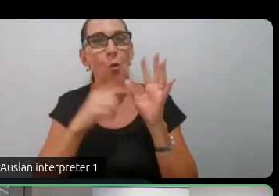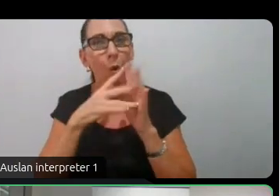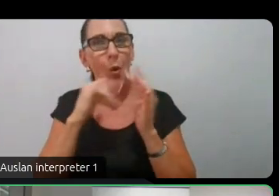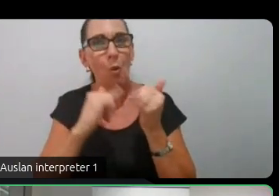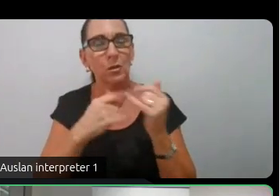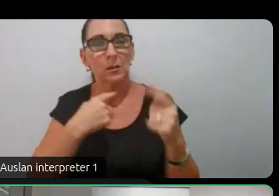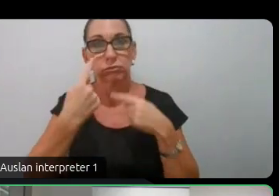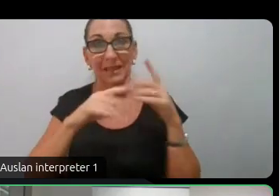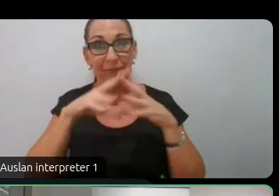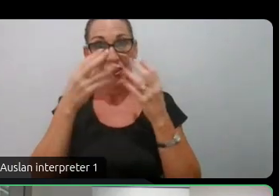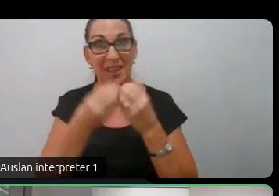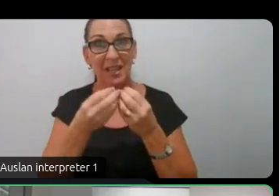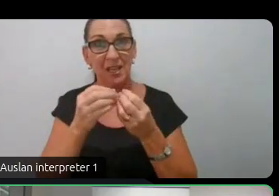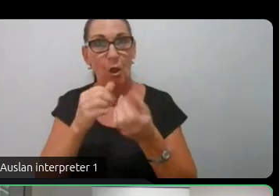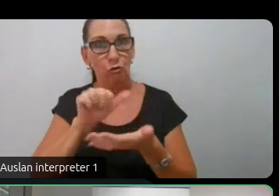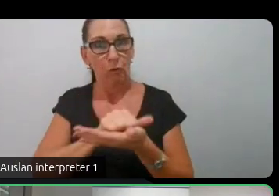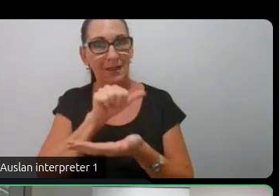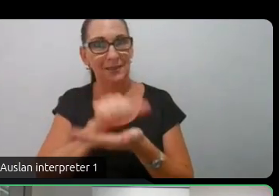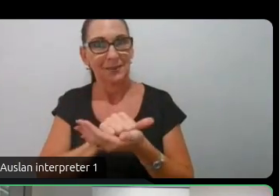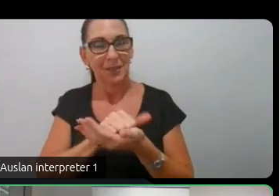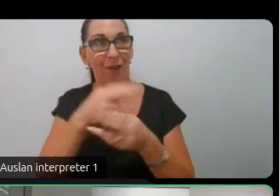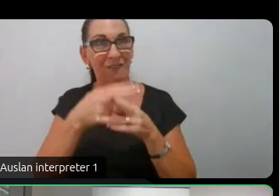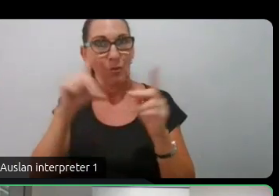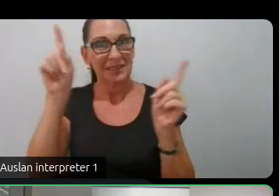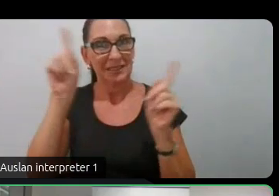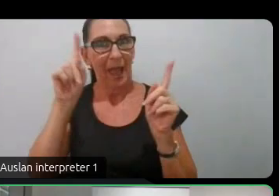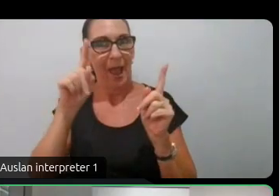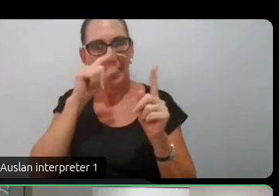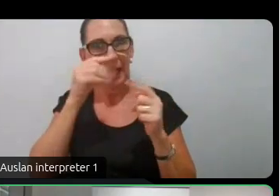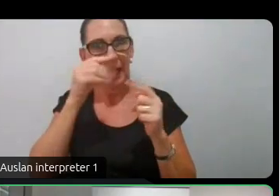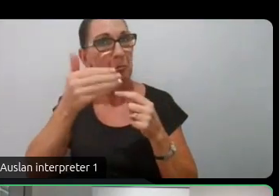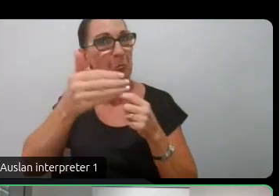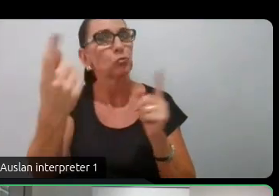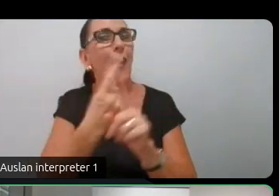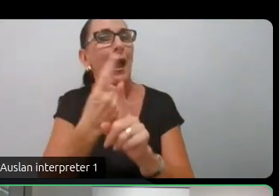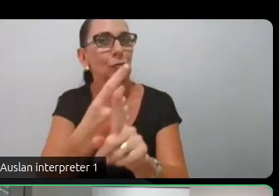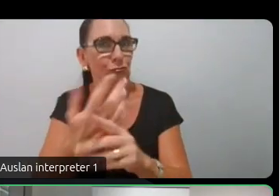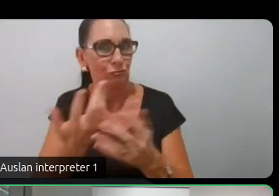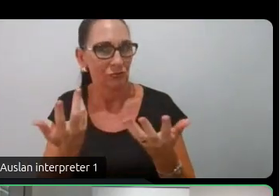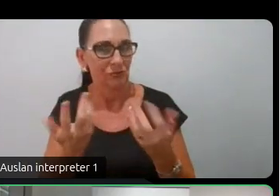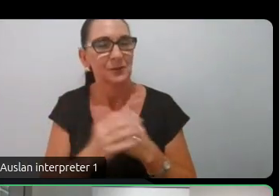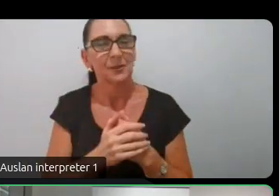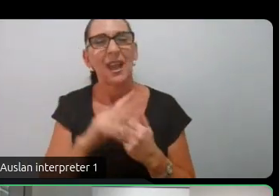of today and they're subject to change. There's further information about all of our community